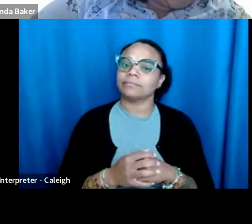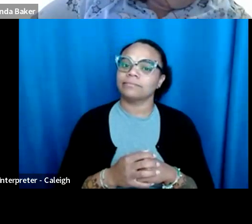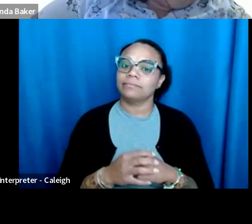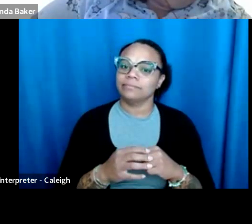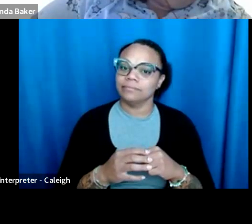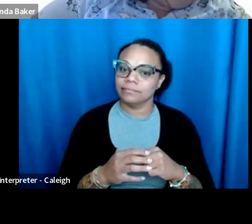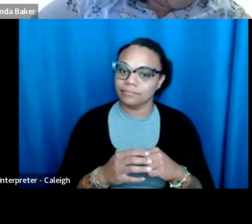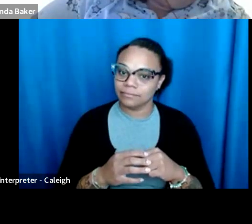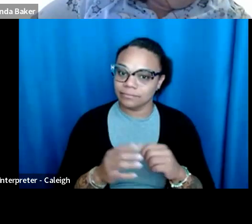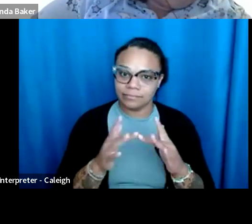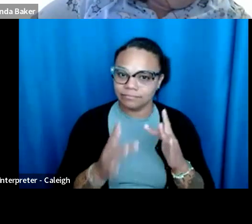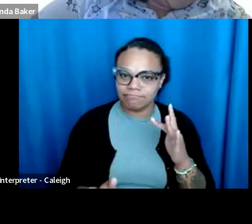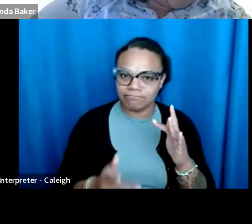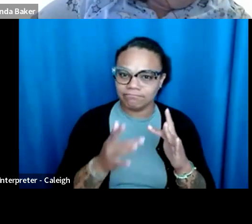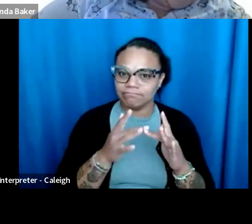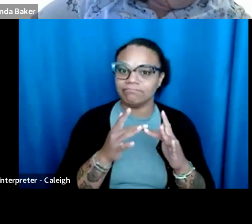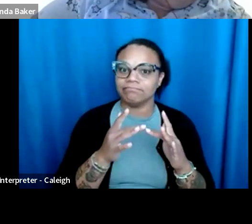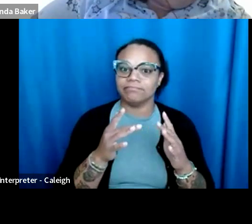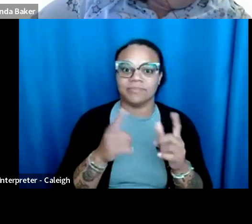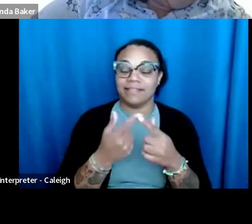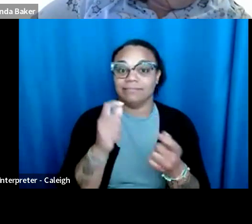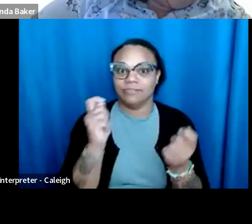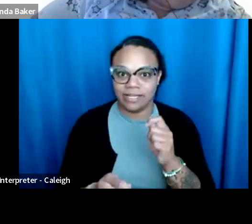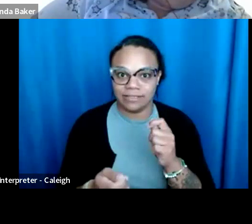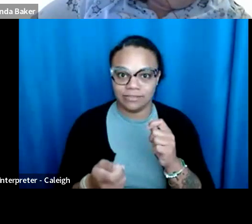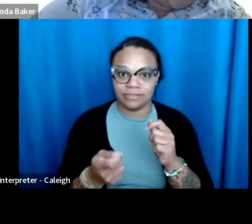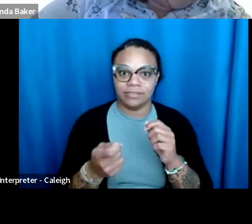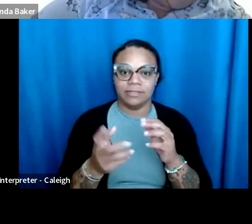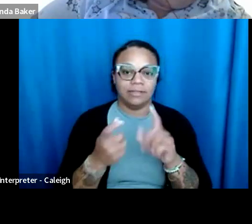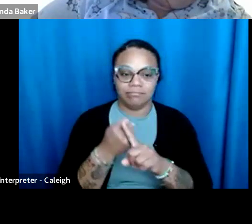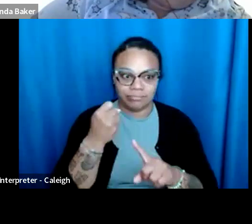And make changes. All of a sudden, you're in the position of power over them.